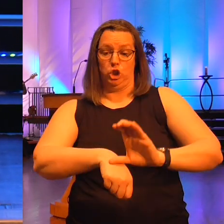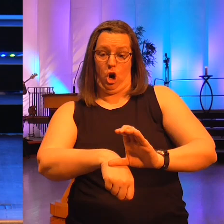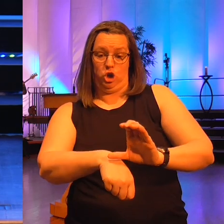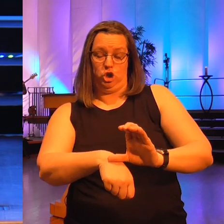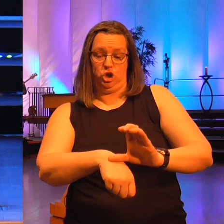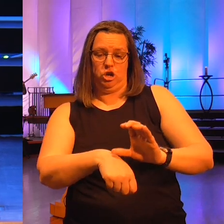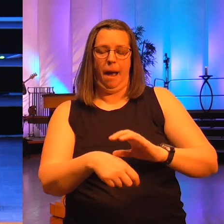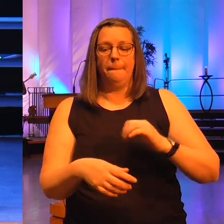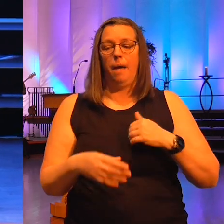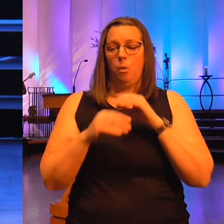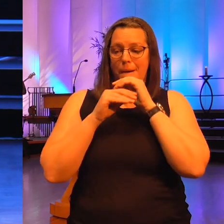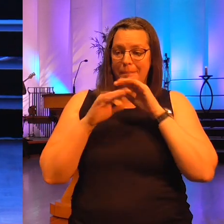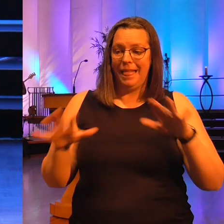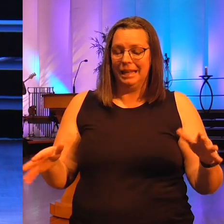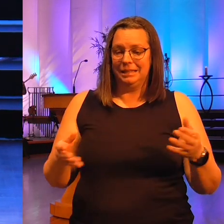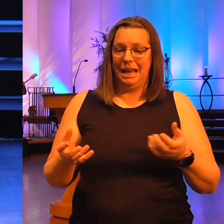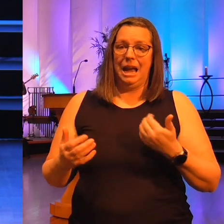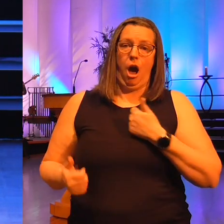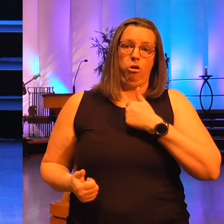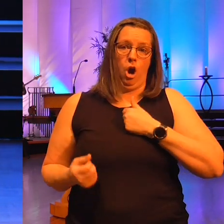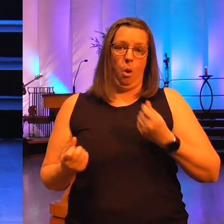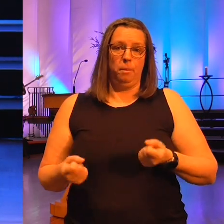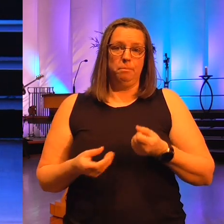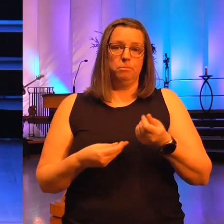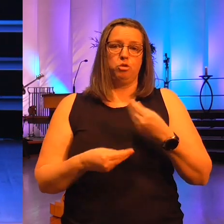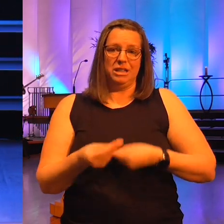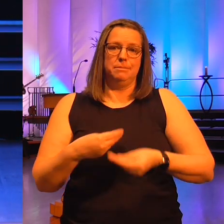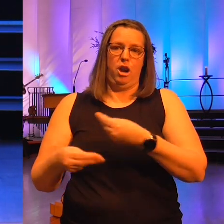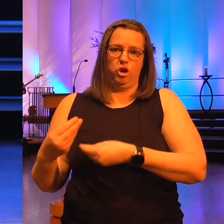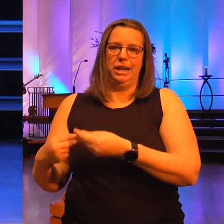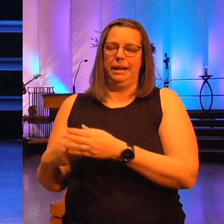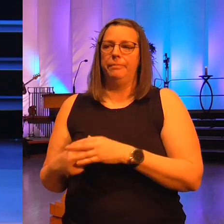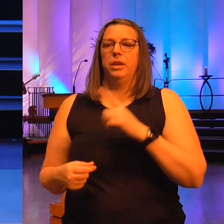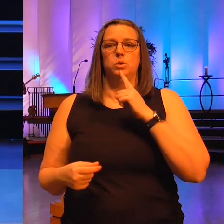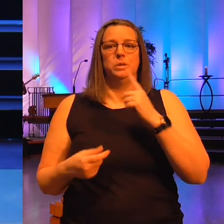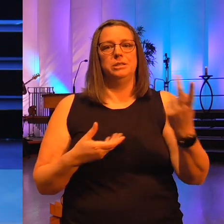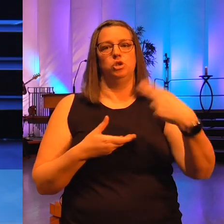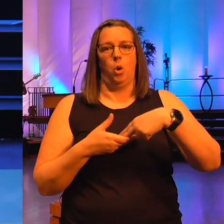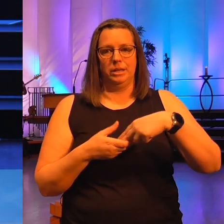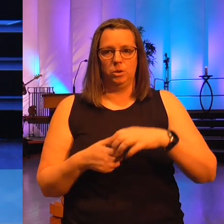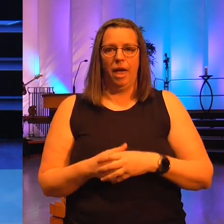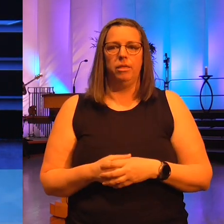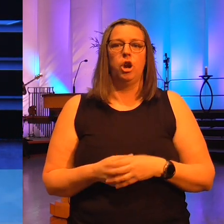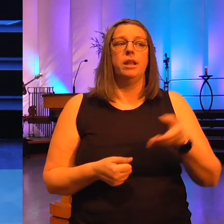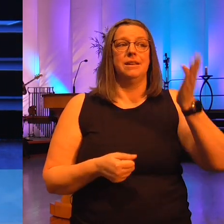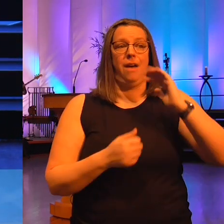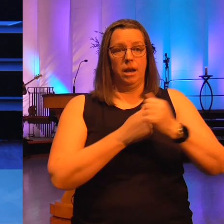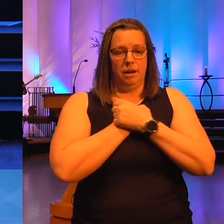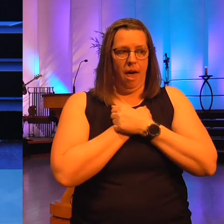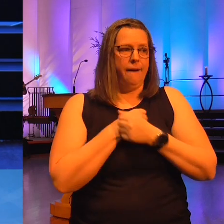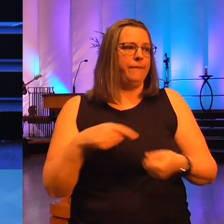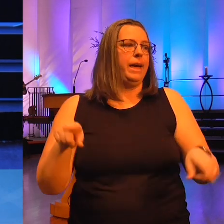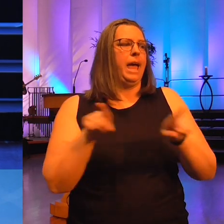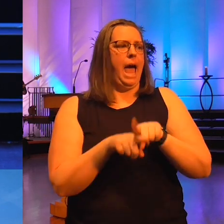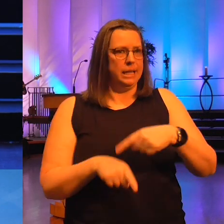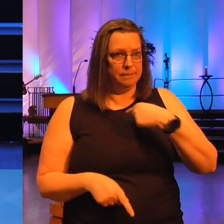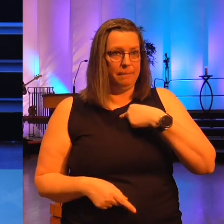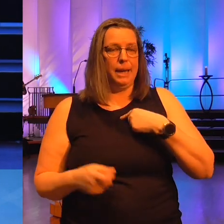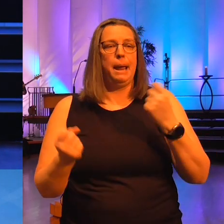around us as we say our offering affirmation together Divine love as me blesses and multiplies